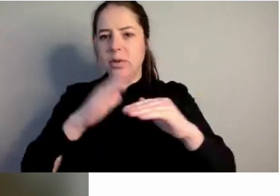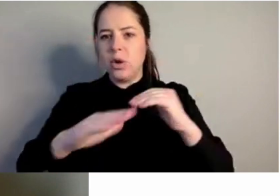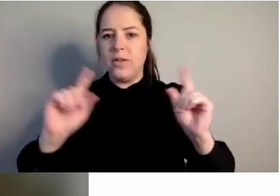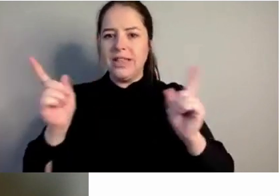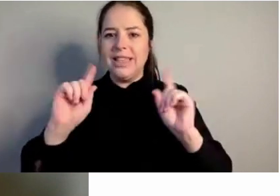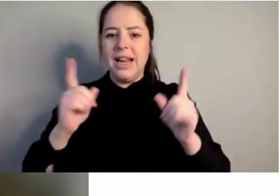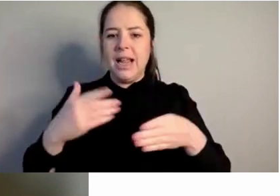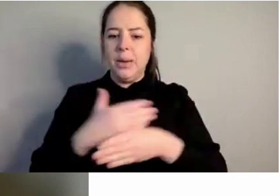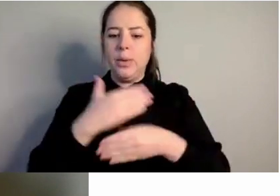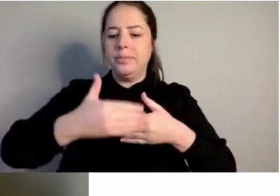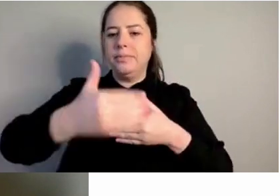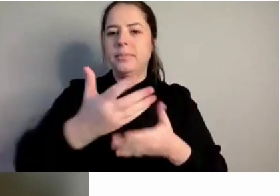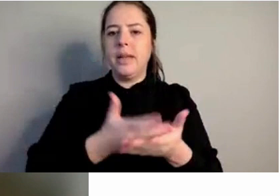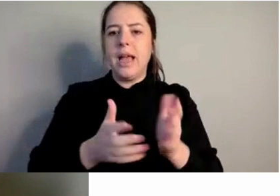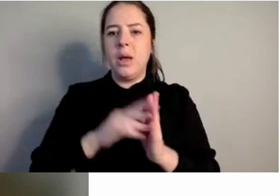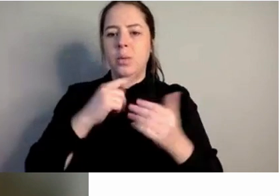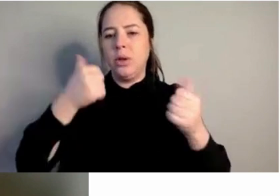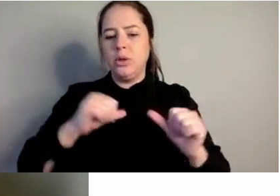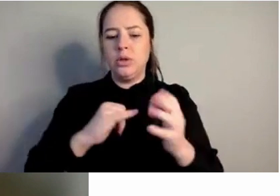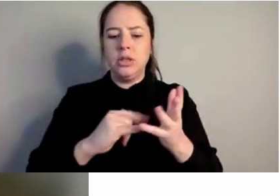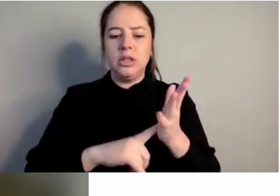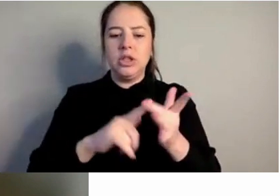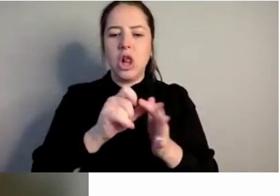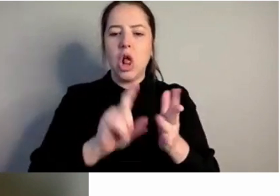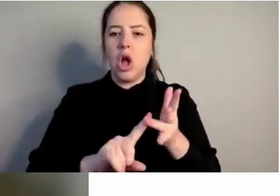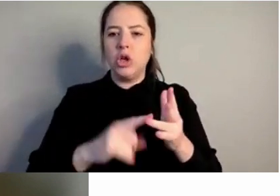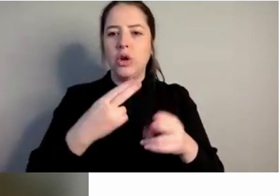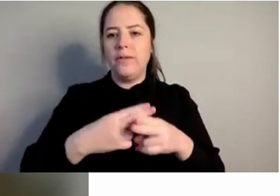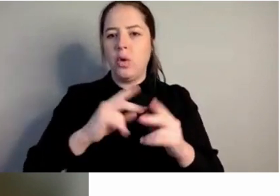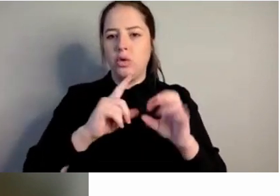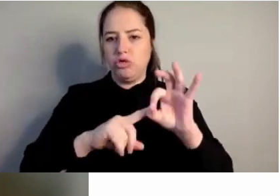for some public service trivia, and then we'll have our keynote address, which will be delivered